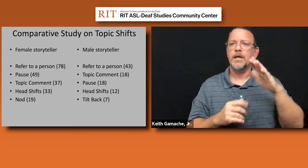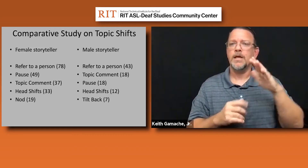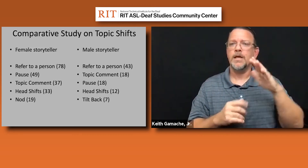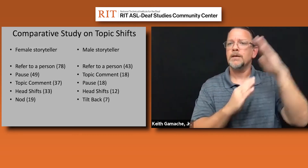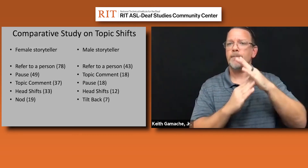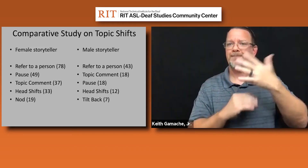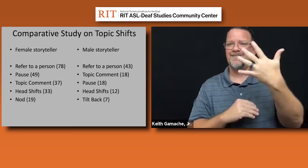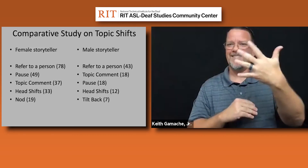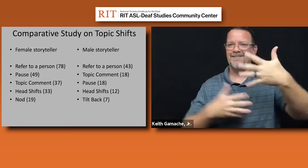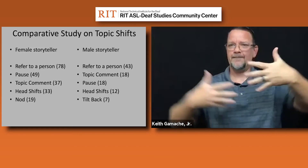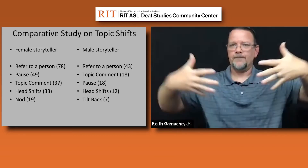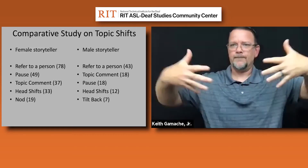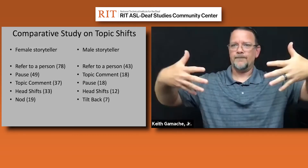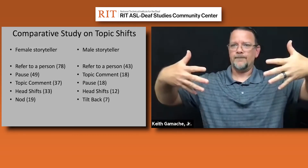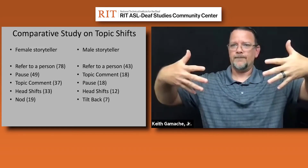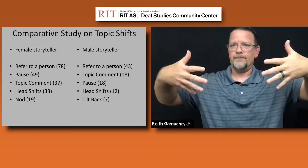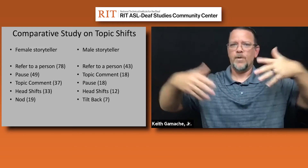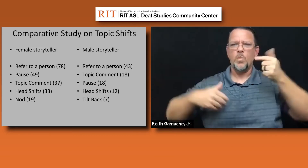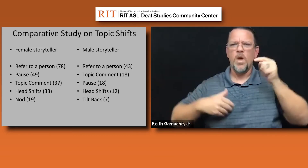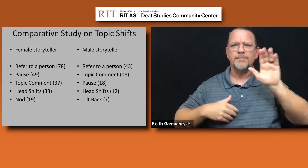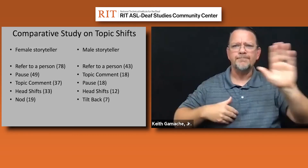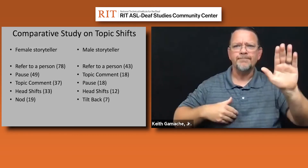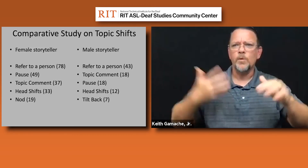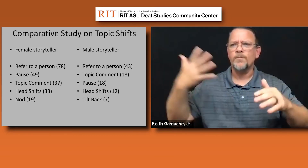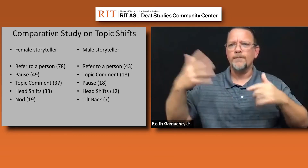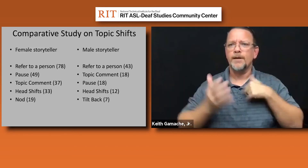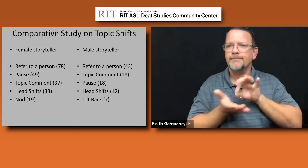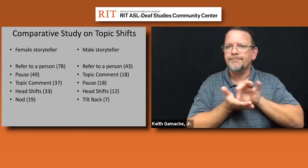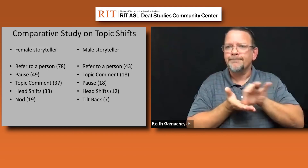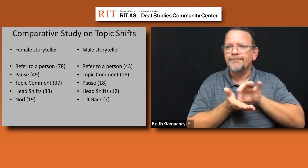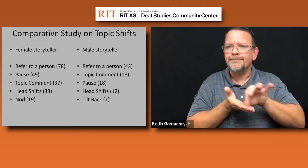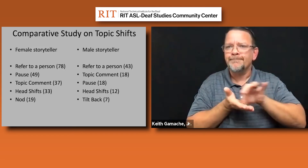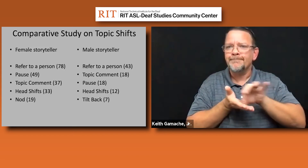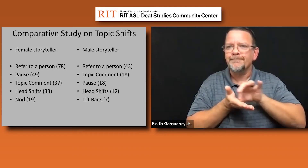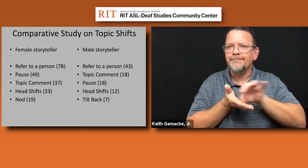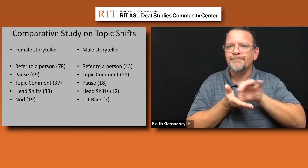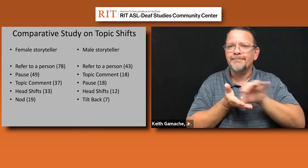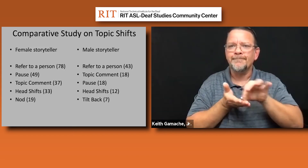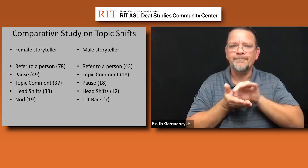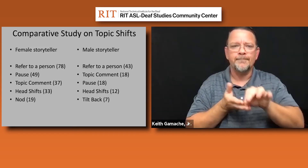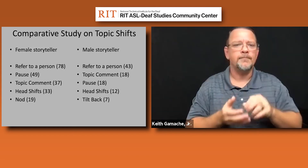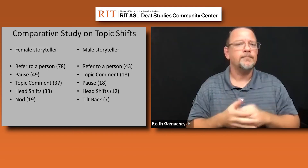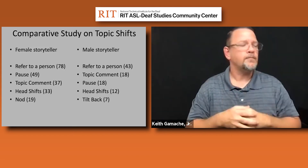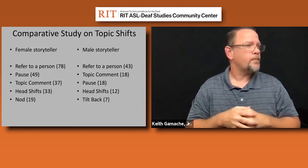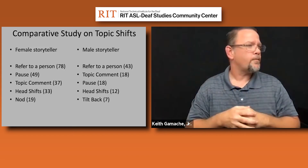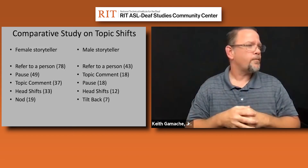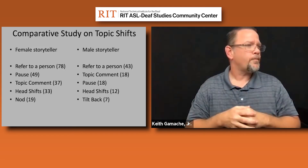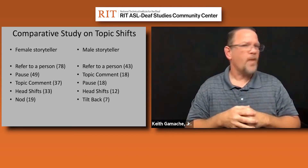and so when we look at the top 5 top ways that individuals topic-shift,